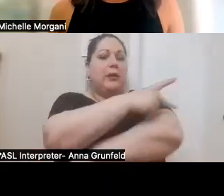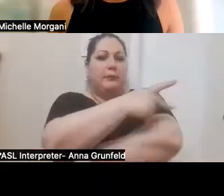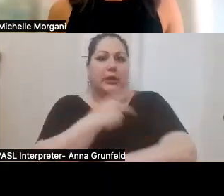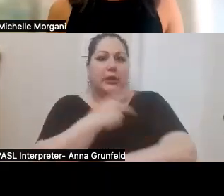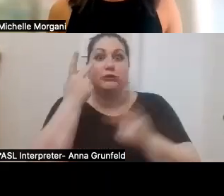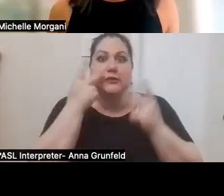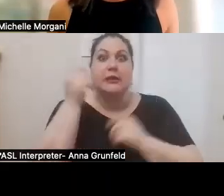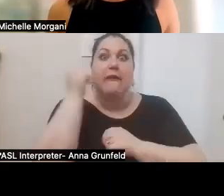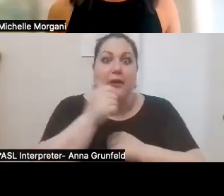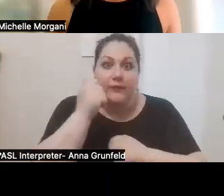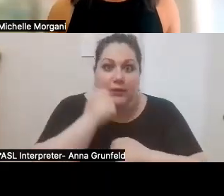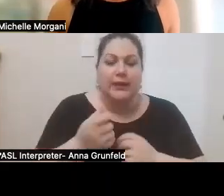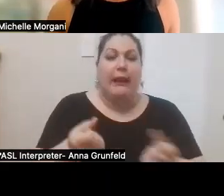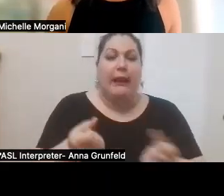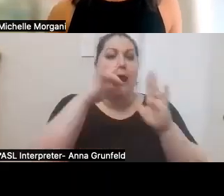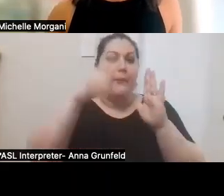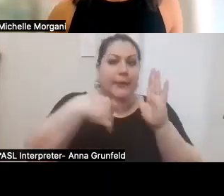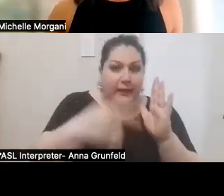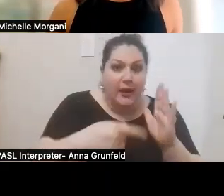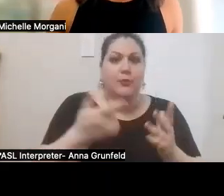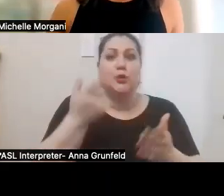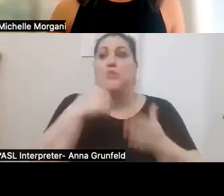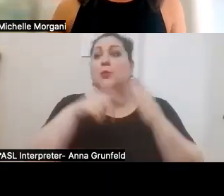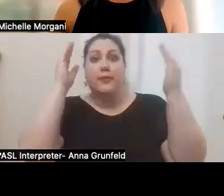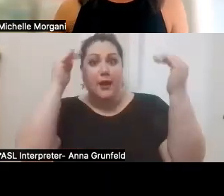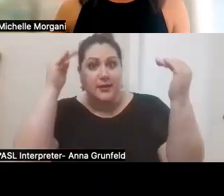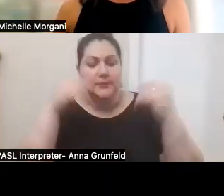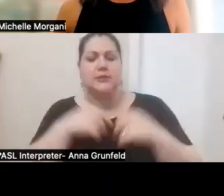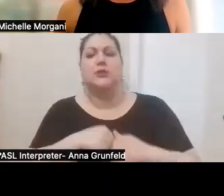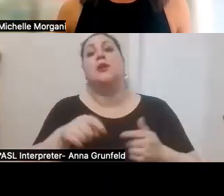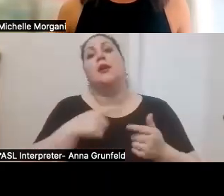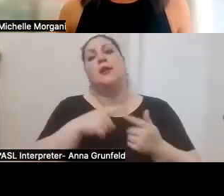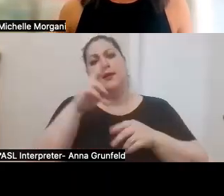And then of course, the biggest pieces around patient safety because again,